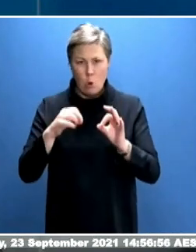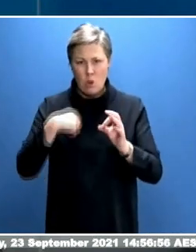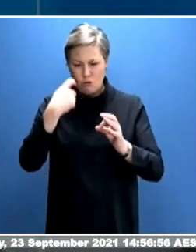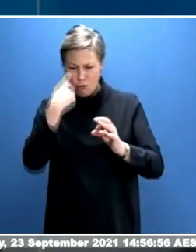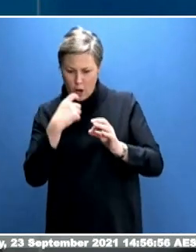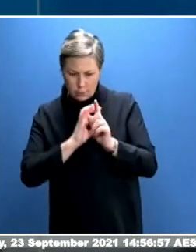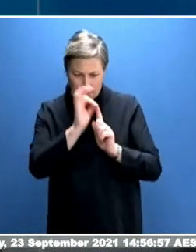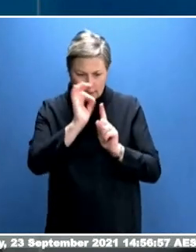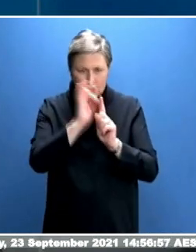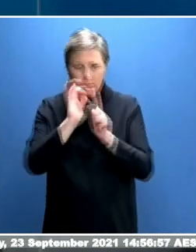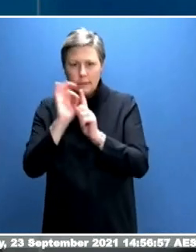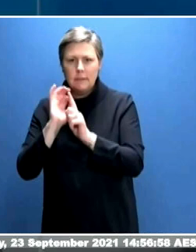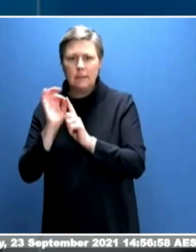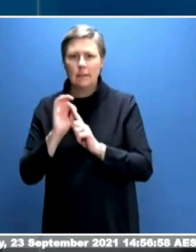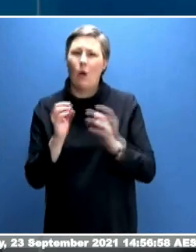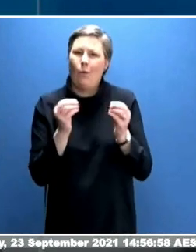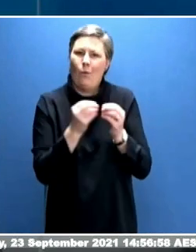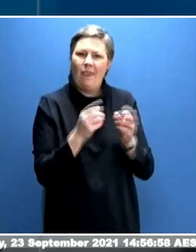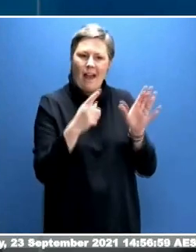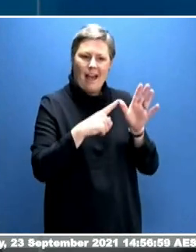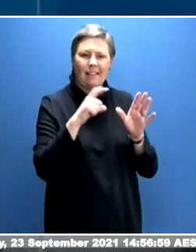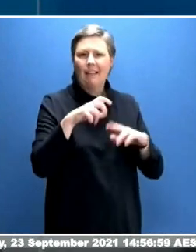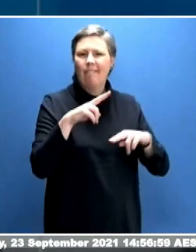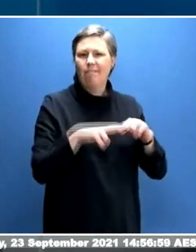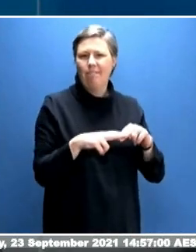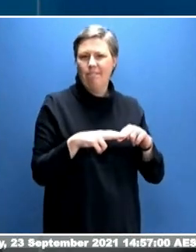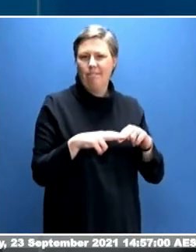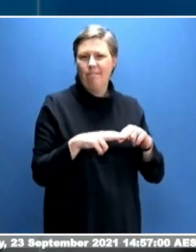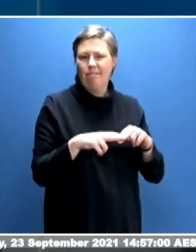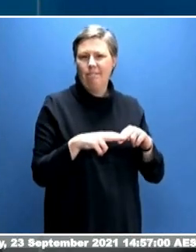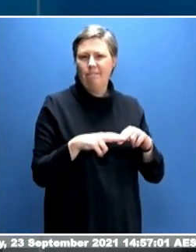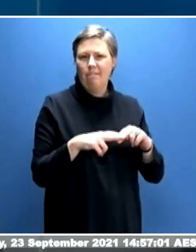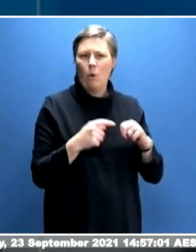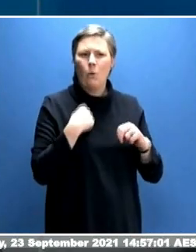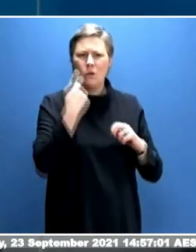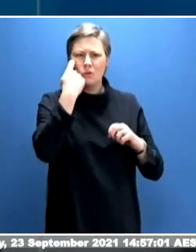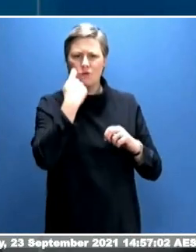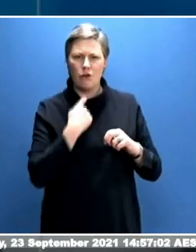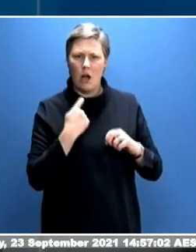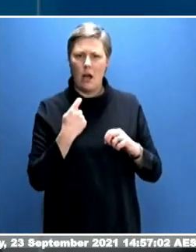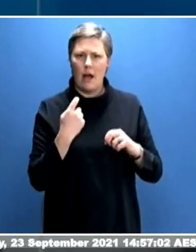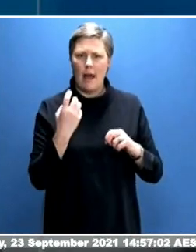developing with the Australian Childhood Foundation a bespoke --- I won't say